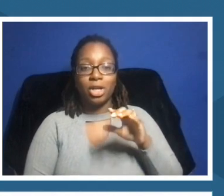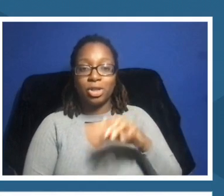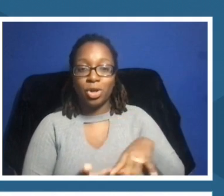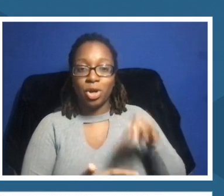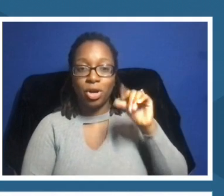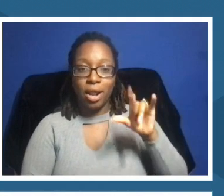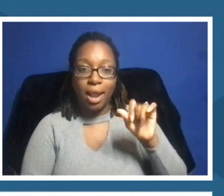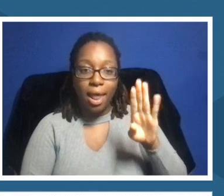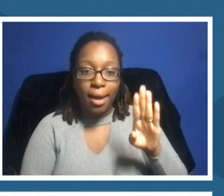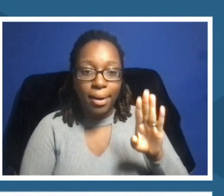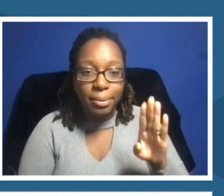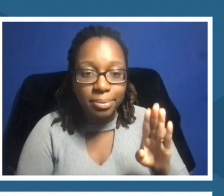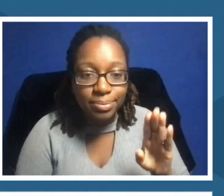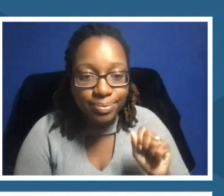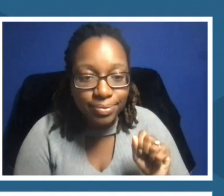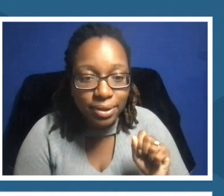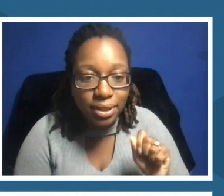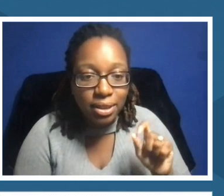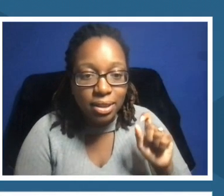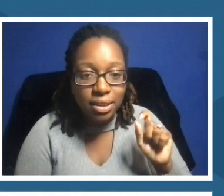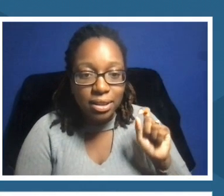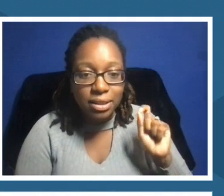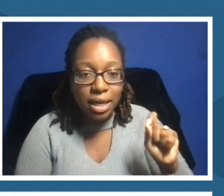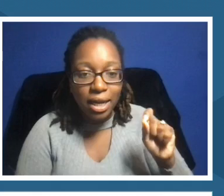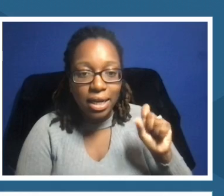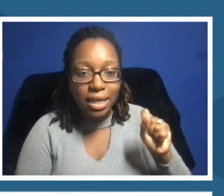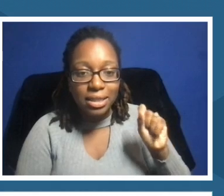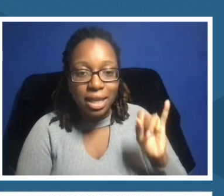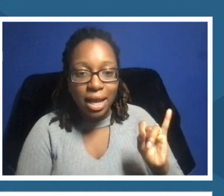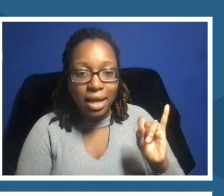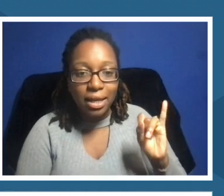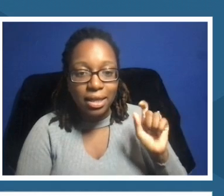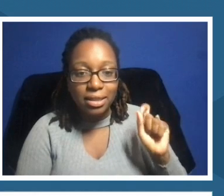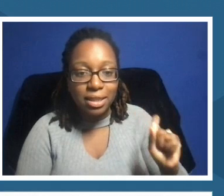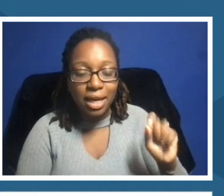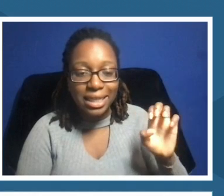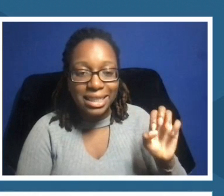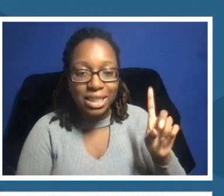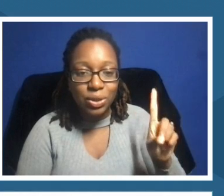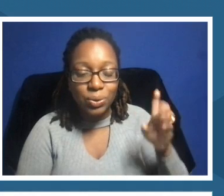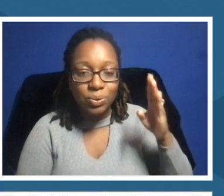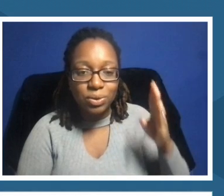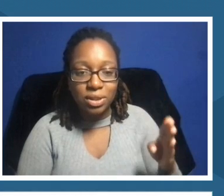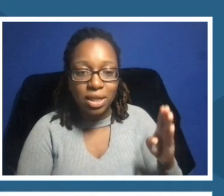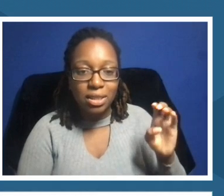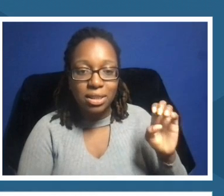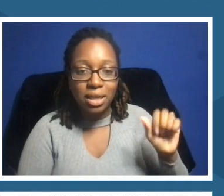org slash apac so we created five learning lab